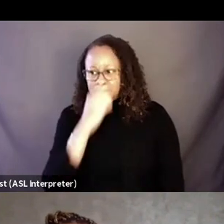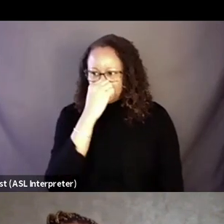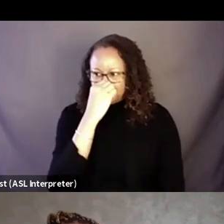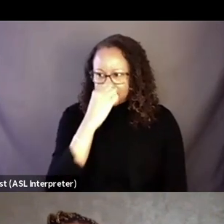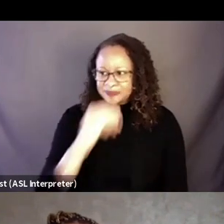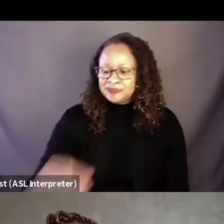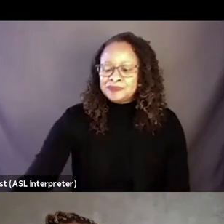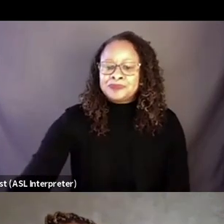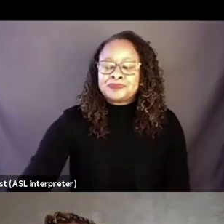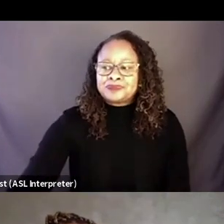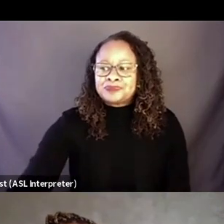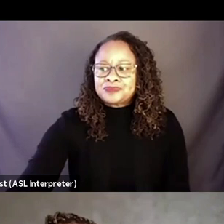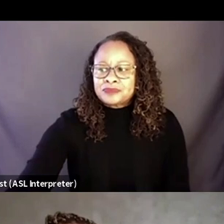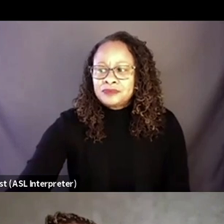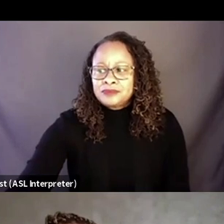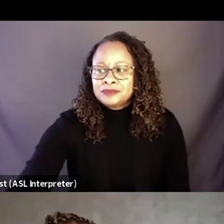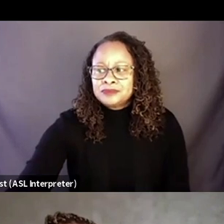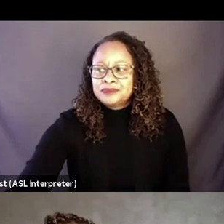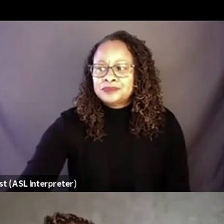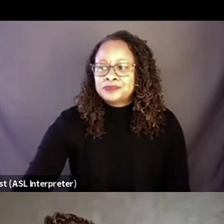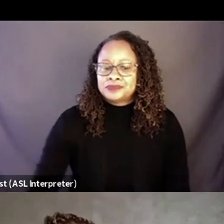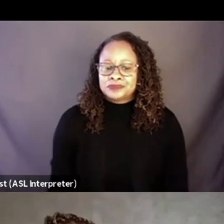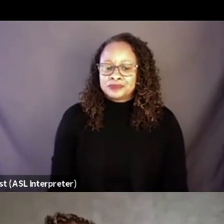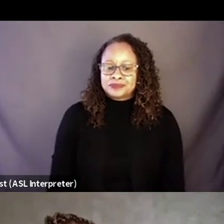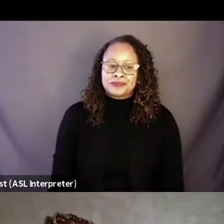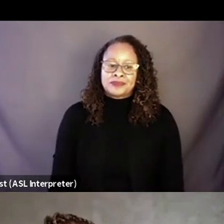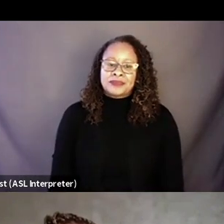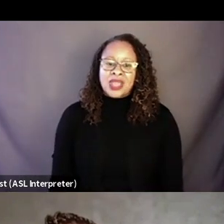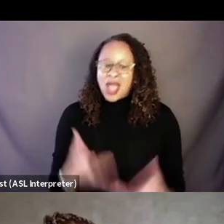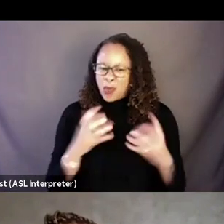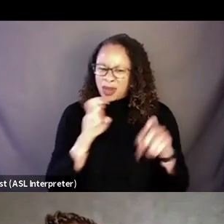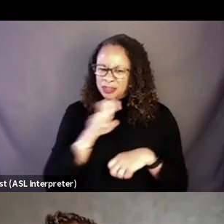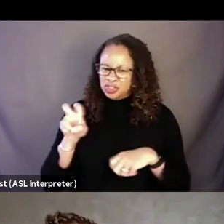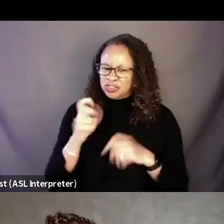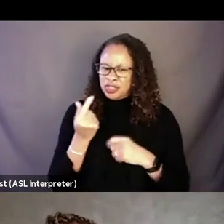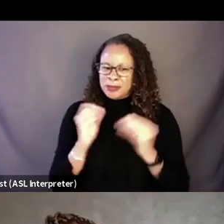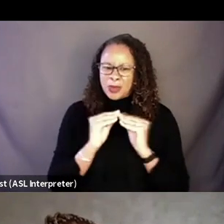I want to pivot a little bit and go to a little bit of like film geek mode with you Soko.